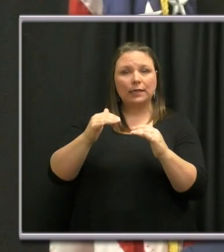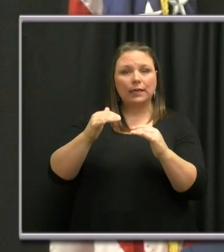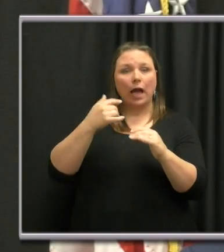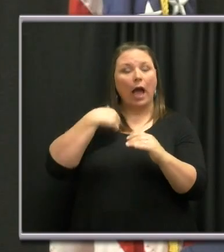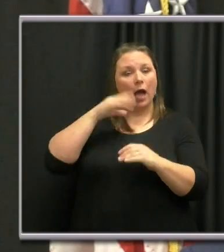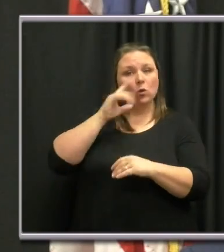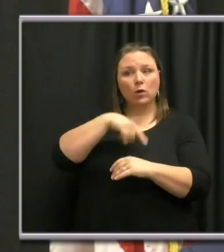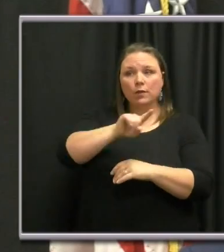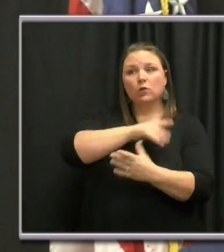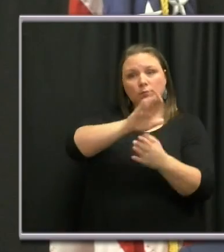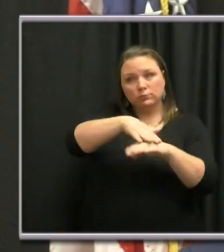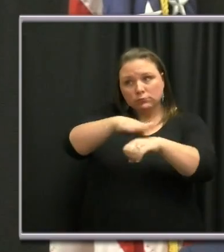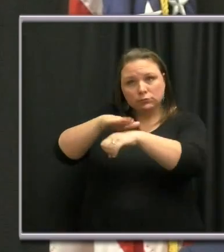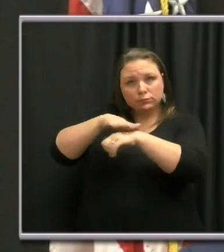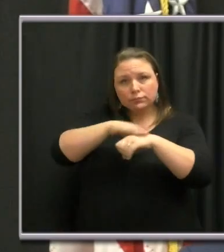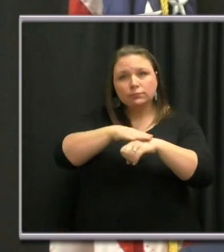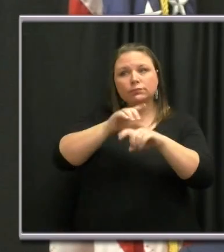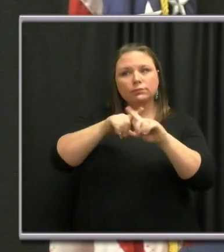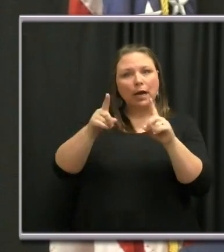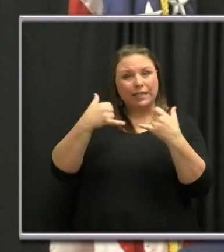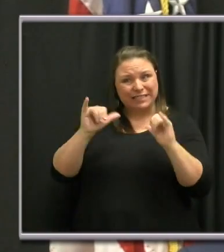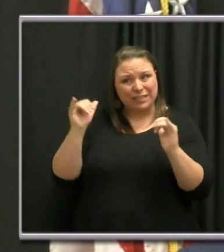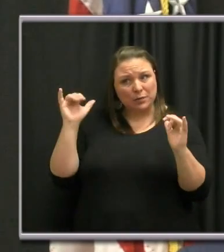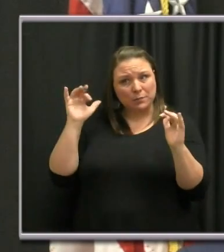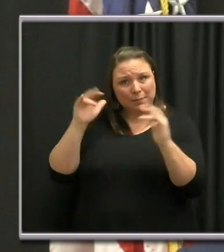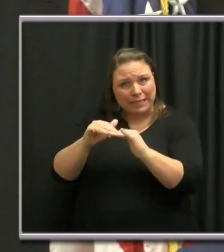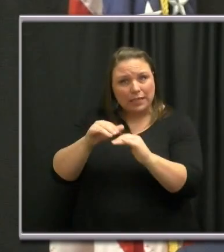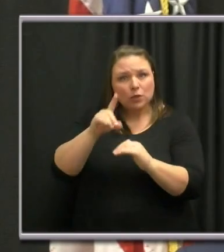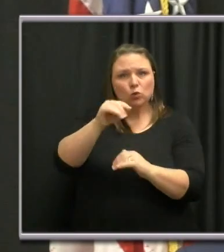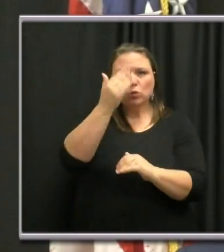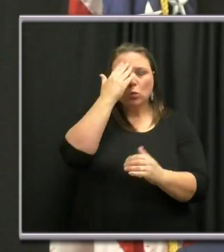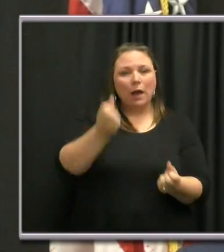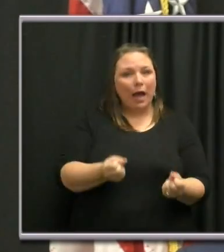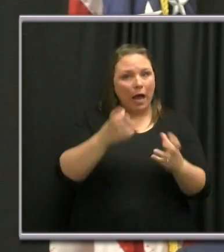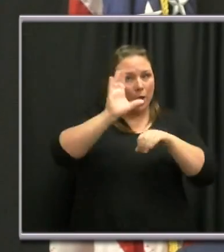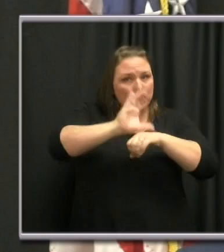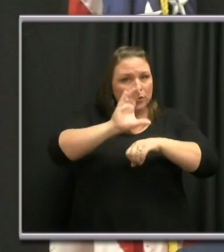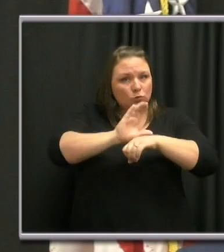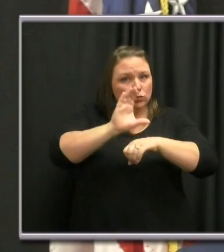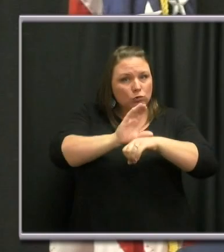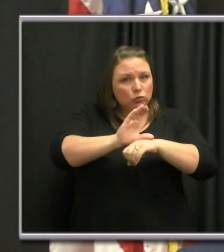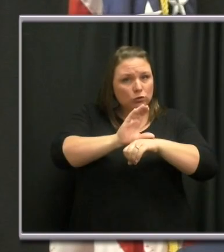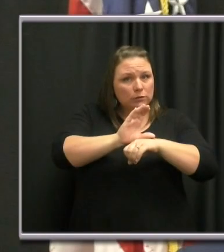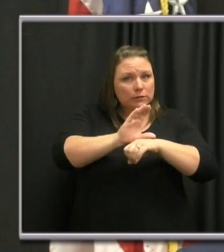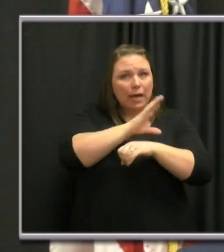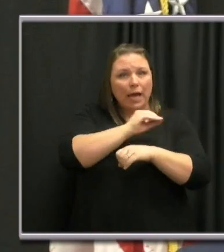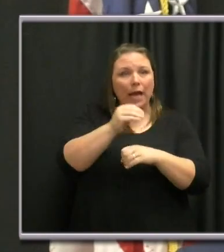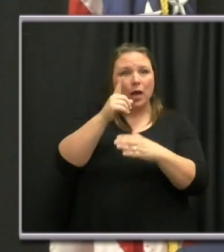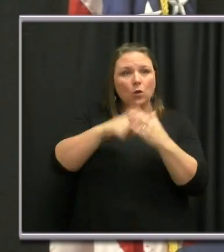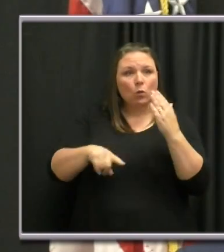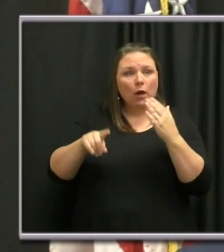DESPITE YOUR GUISES REPEATED CALLS TO STAY APART AND SOCIAL DISTANCE AND IF SO DO YOU GUYS